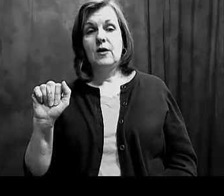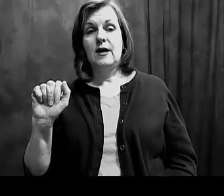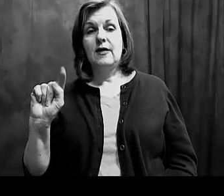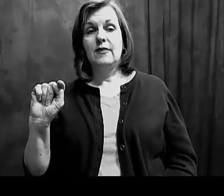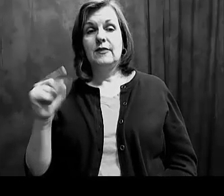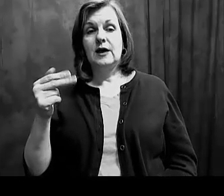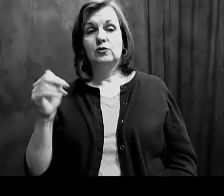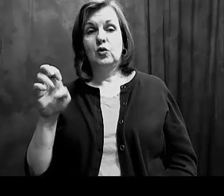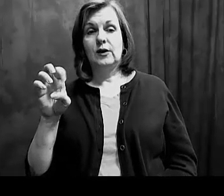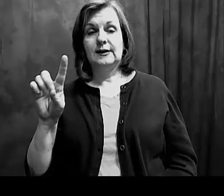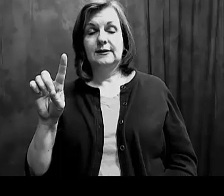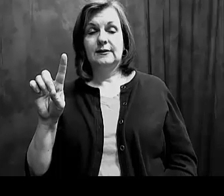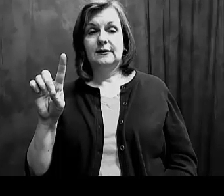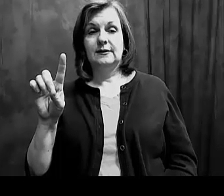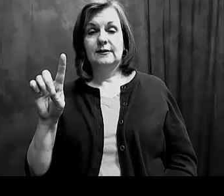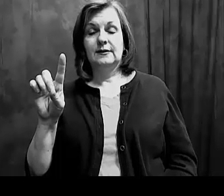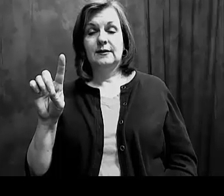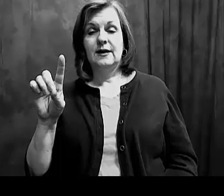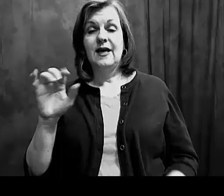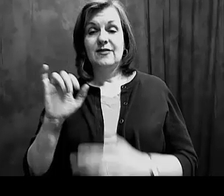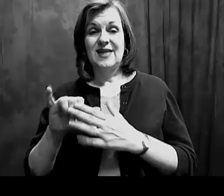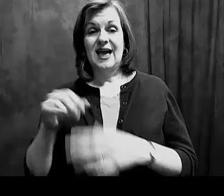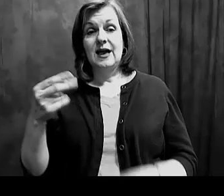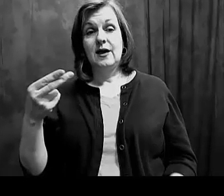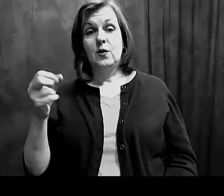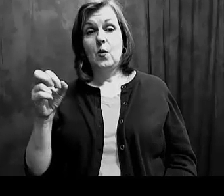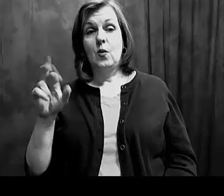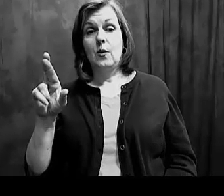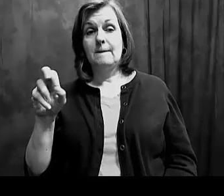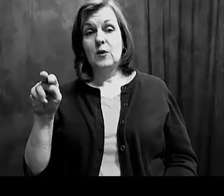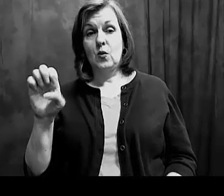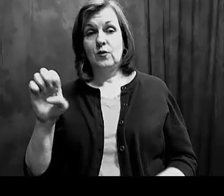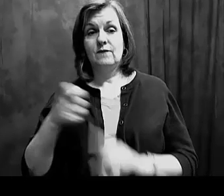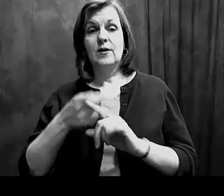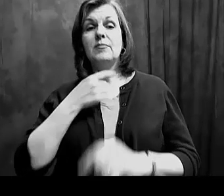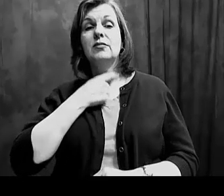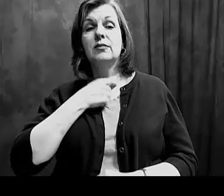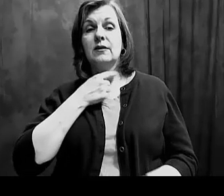is actually going to stimulate